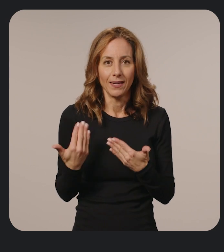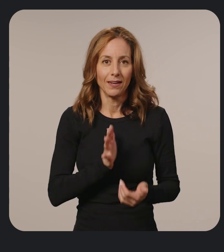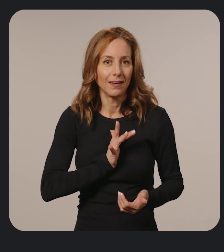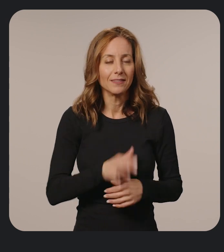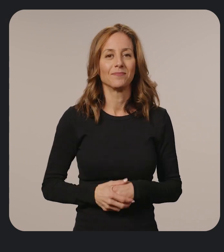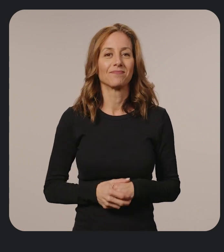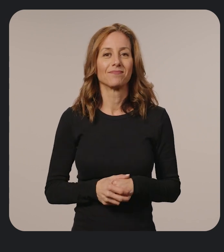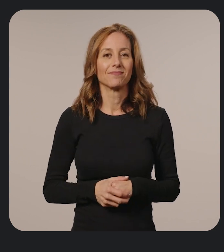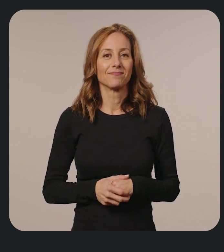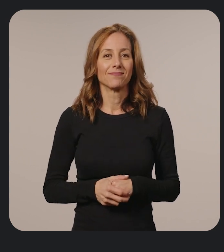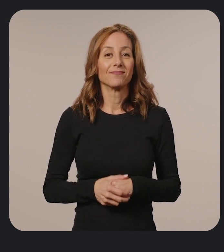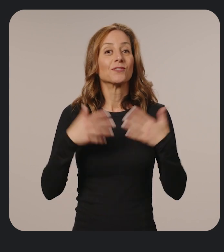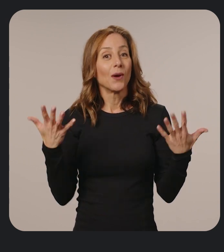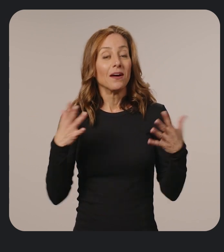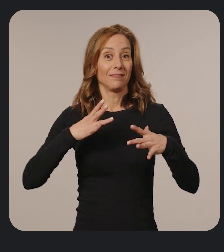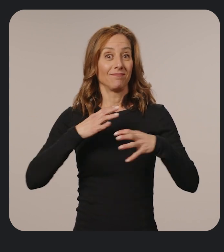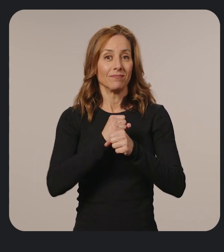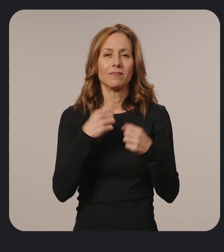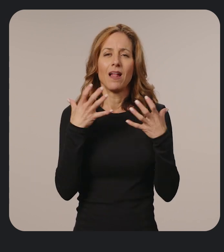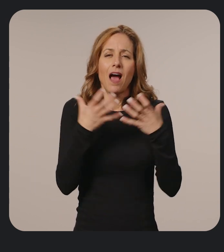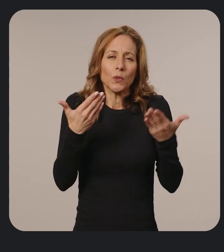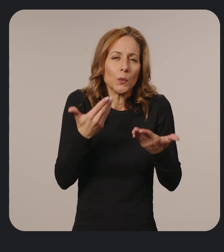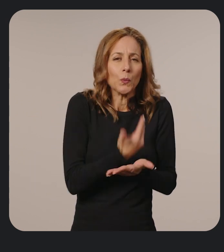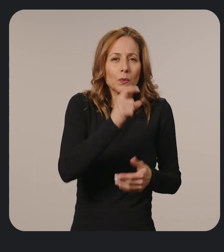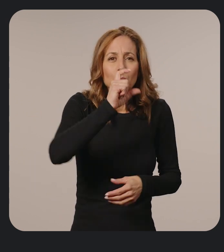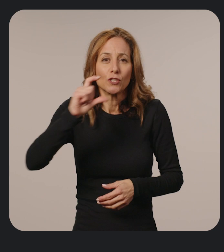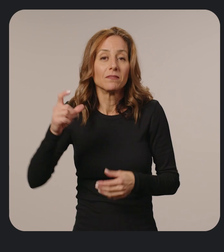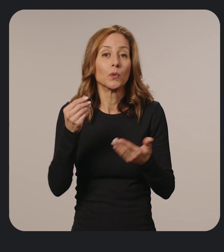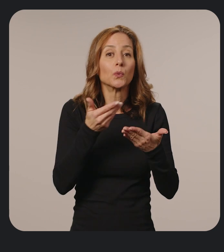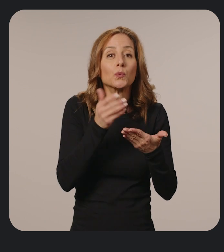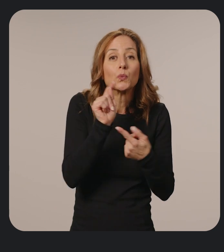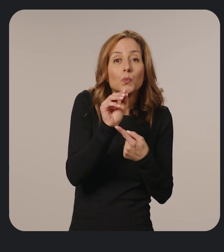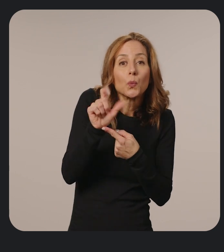which is much more convenient. So in summary, lots of new widgets and tooling